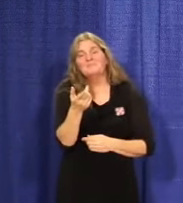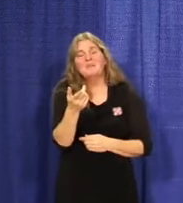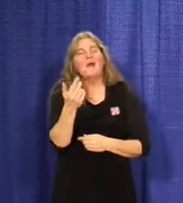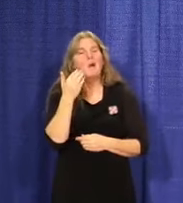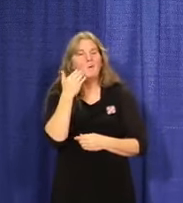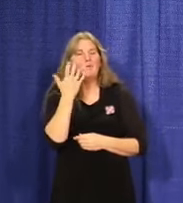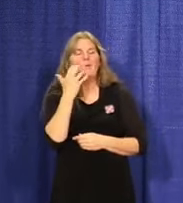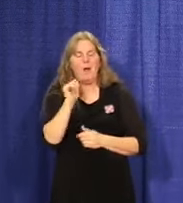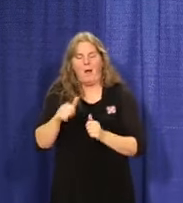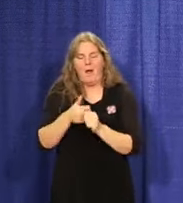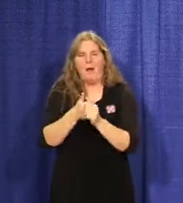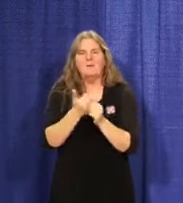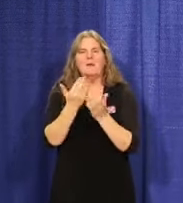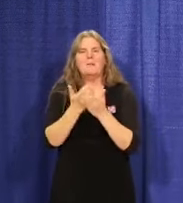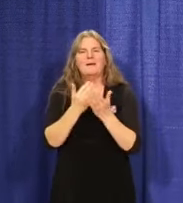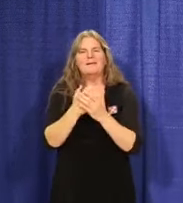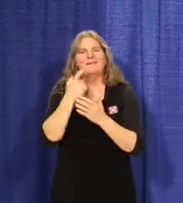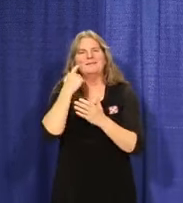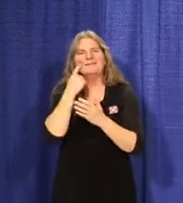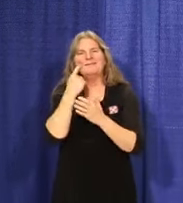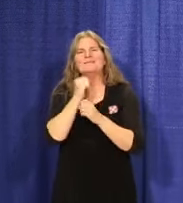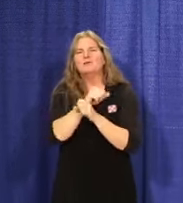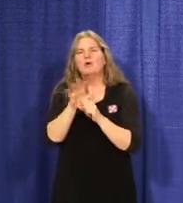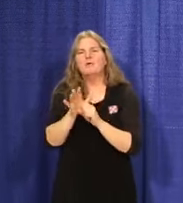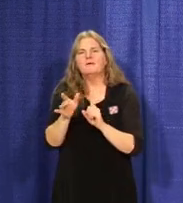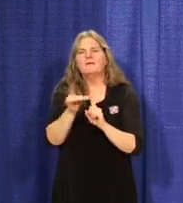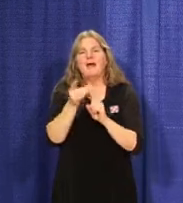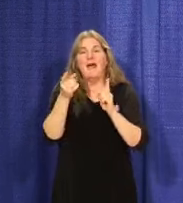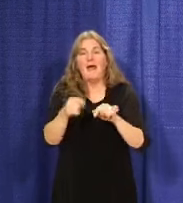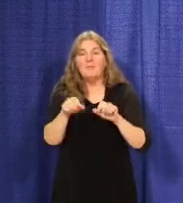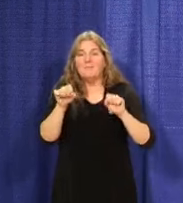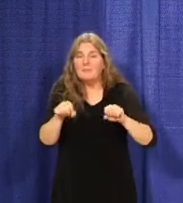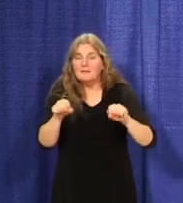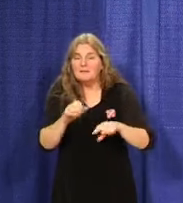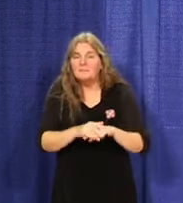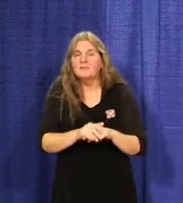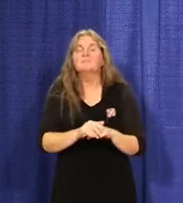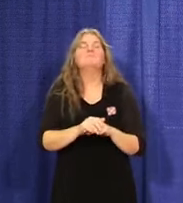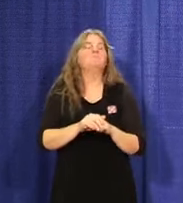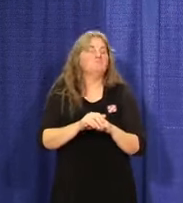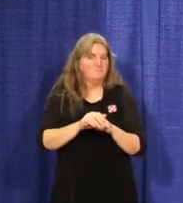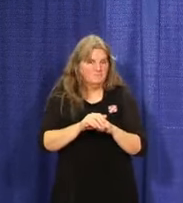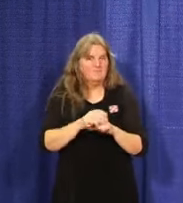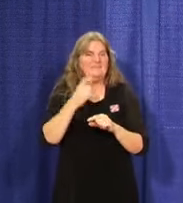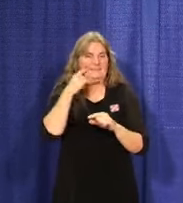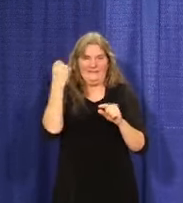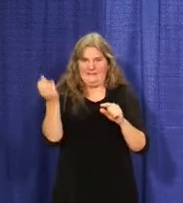on the weekend. On a Saturday, we did announce a probable case of COVID-19